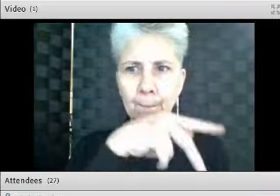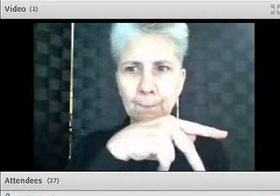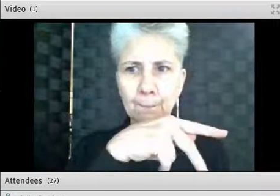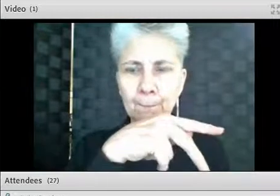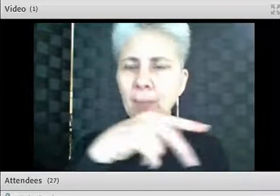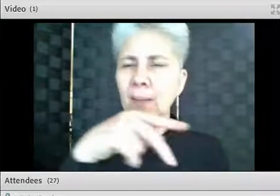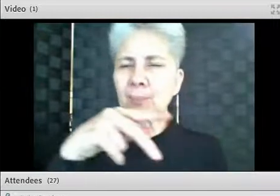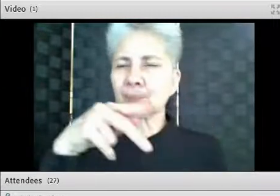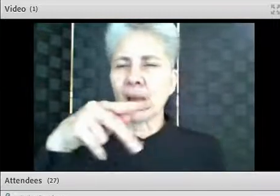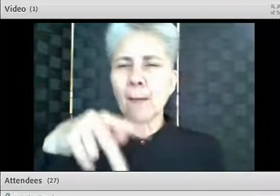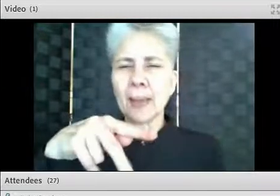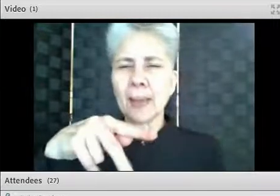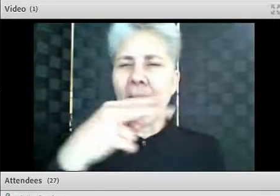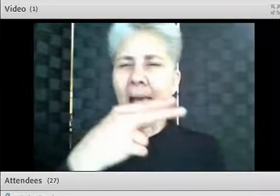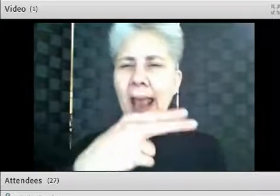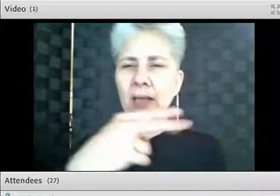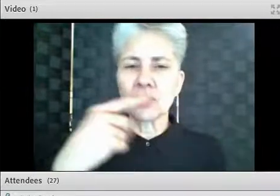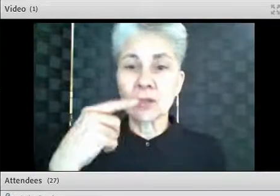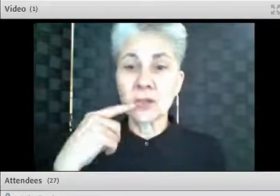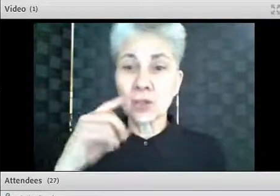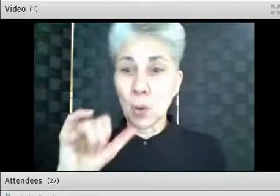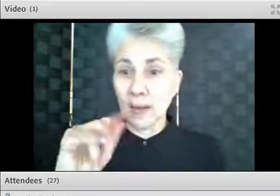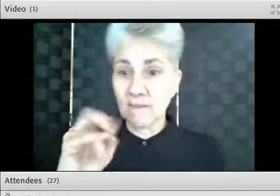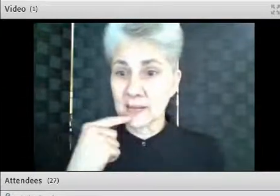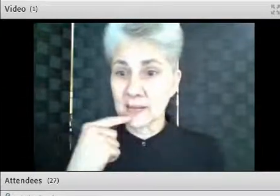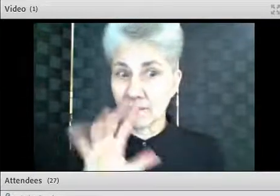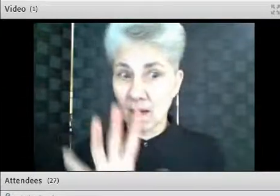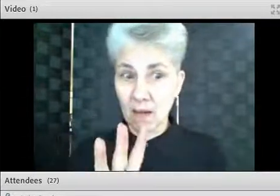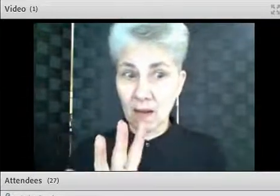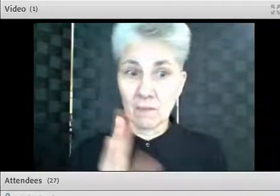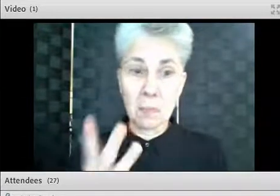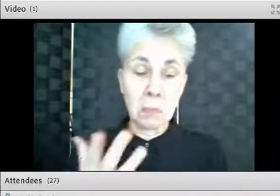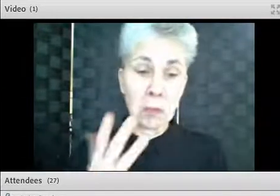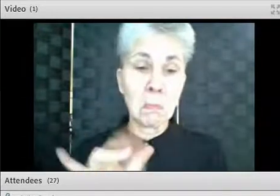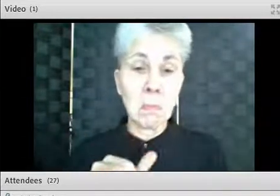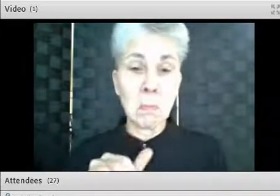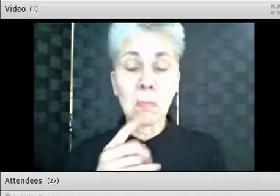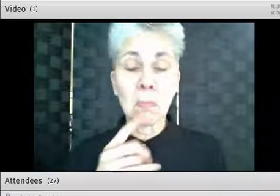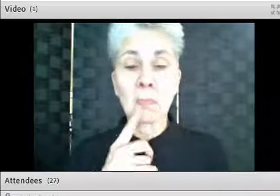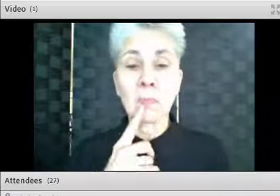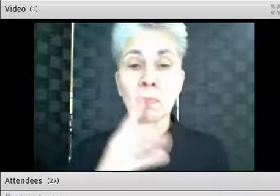Okay, so, Yvonne, you're thinking five, perhaps? Okay, you go to the next letter.